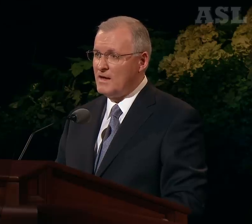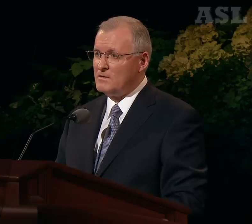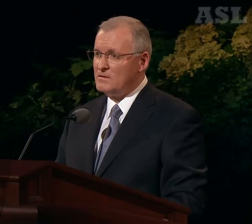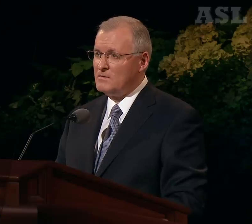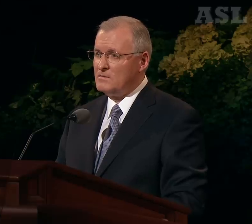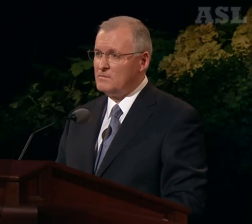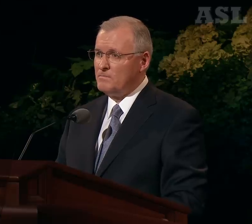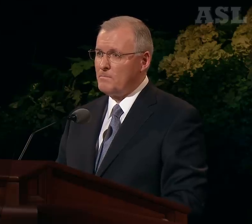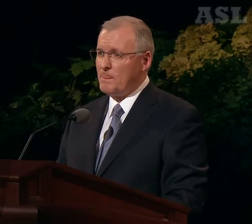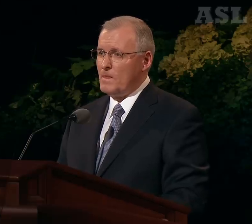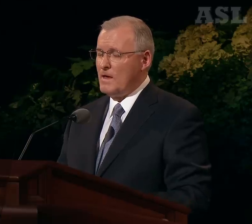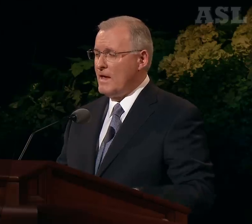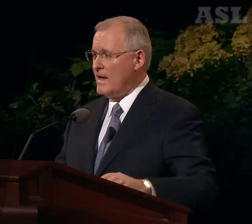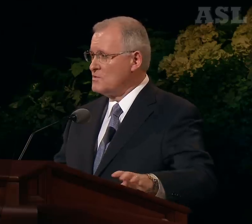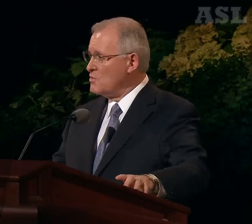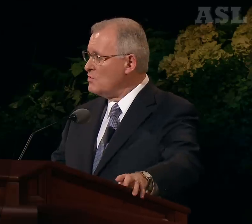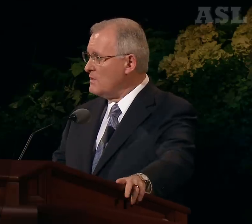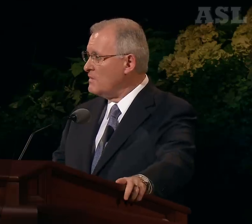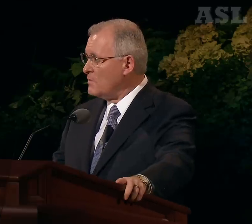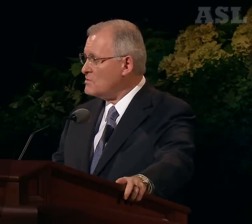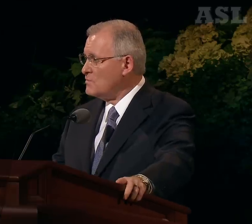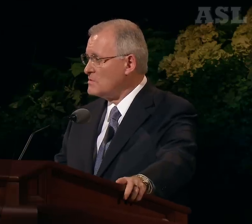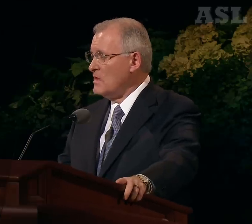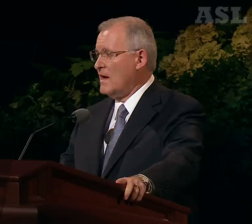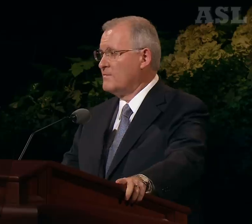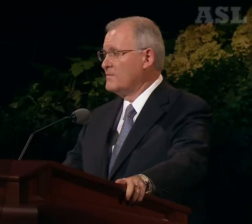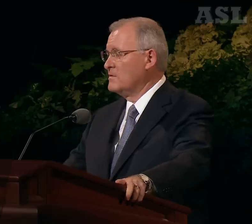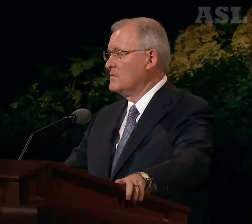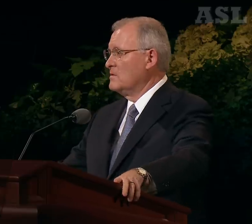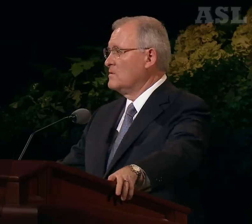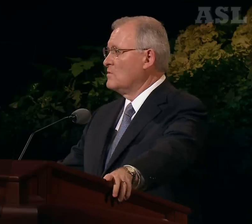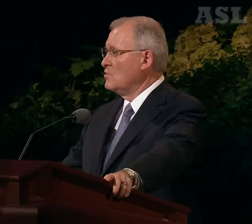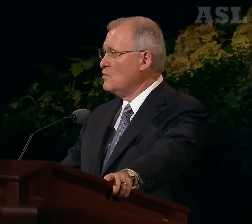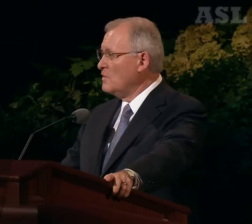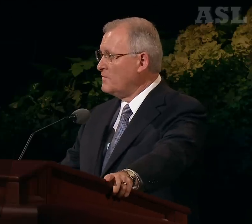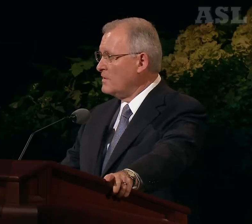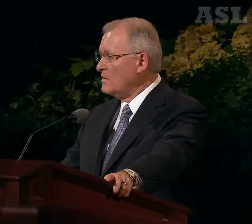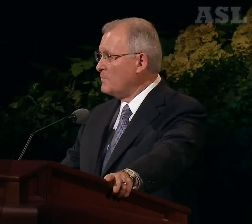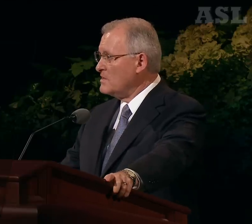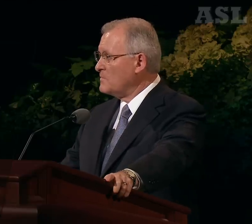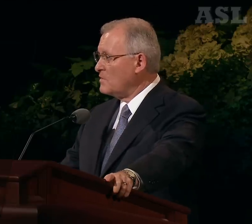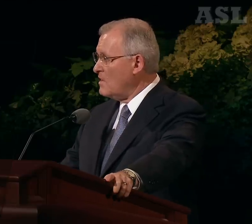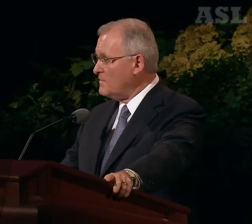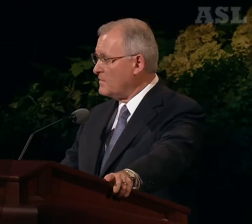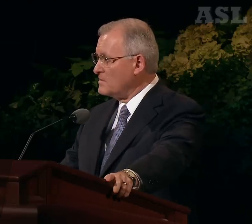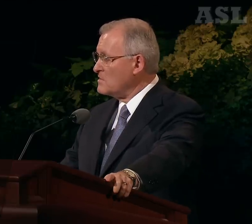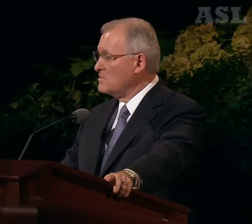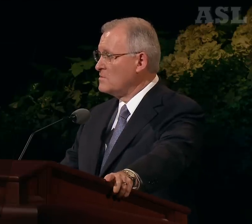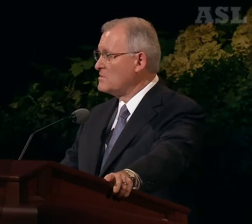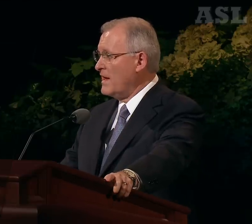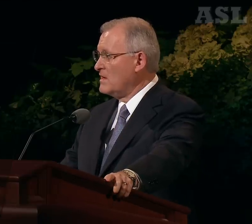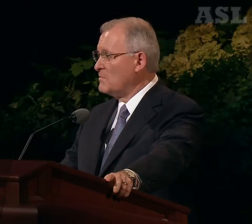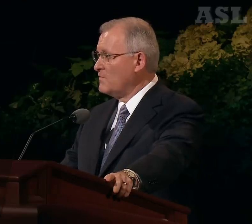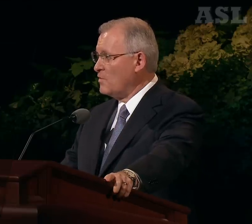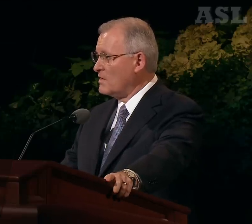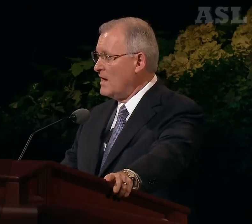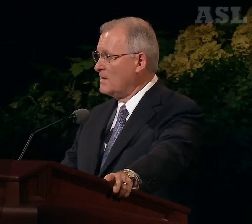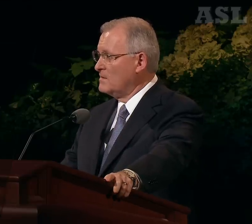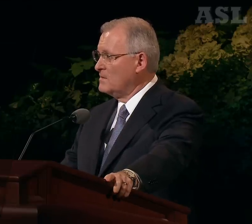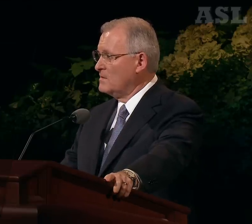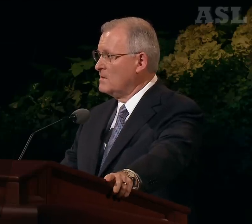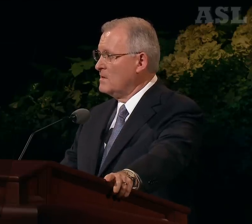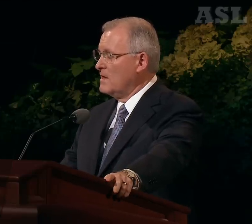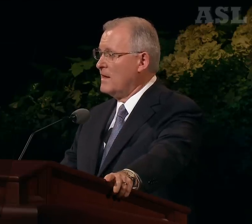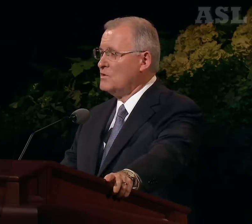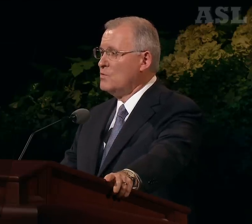PRESENCE OF GOD."